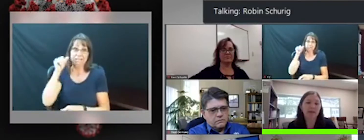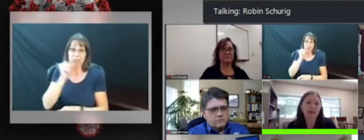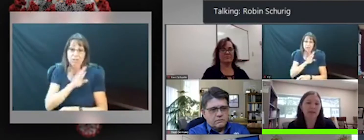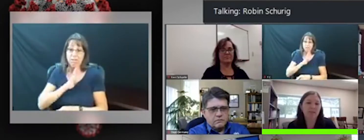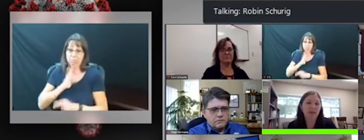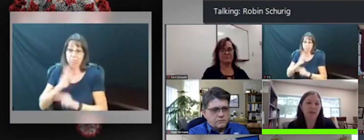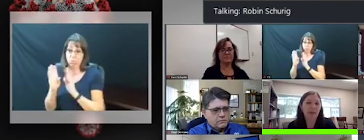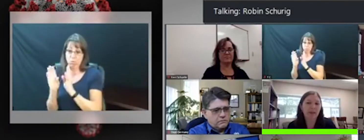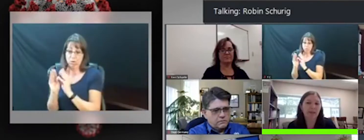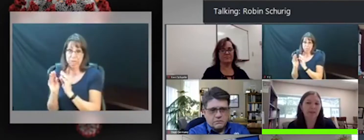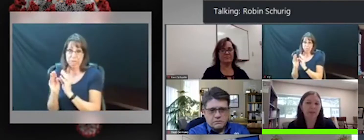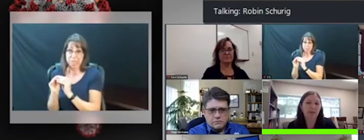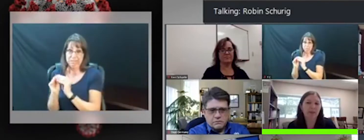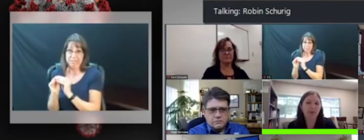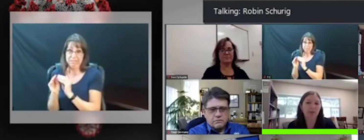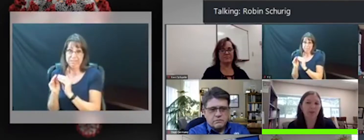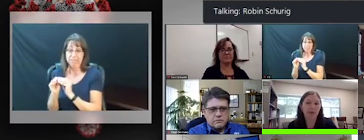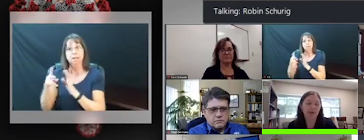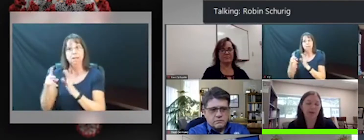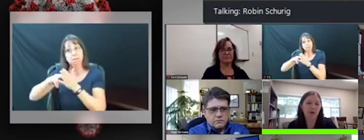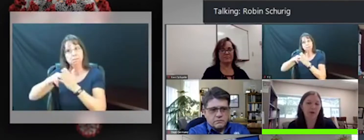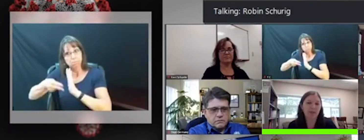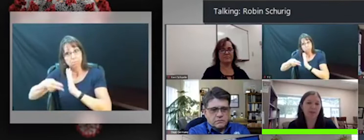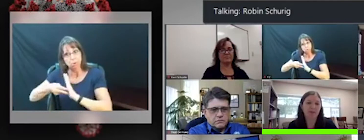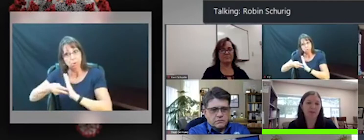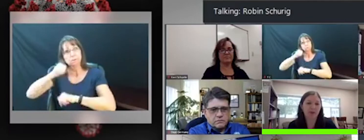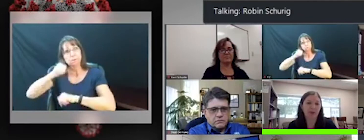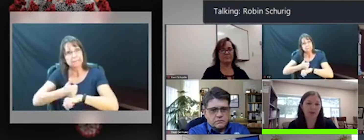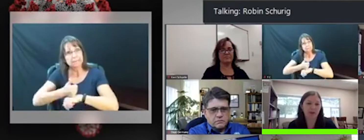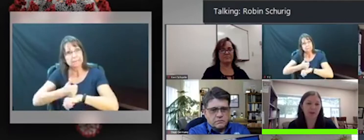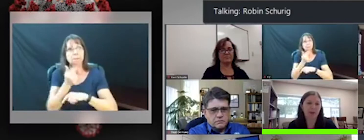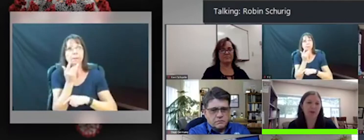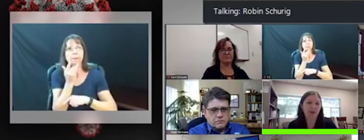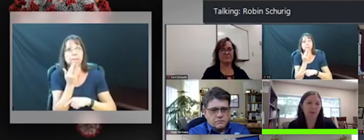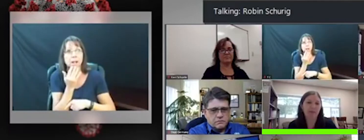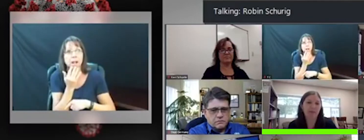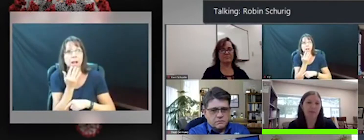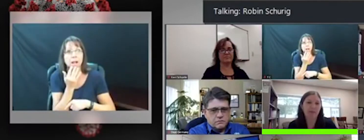that the state has put in place is really to put some restrictions on the county when their